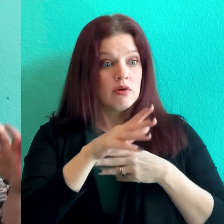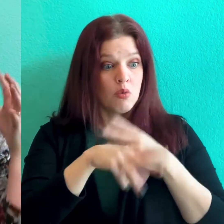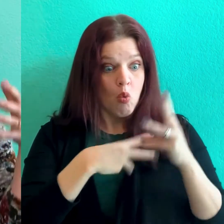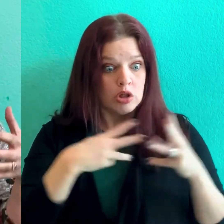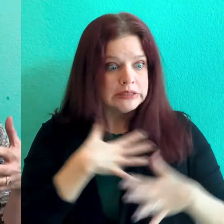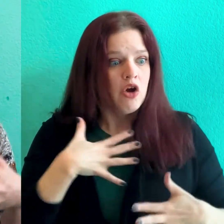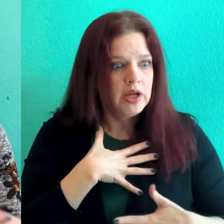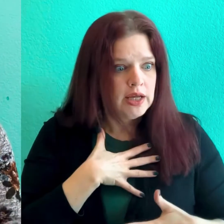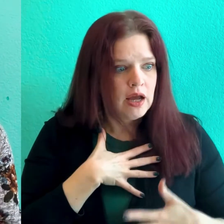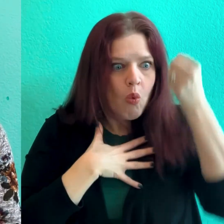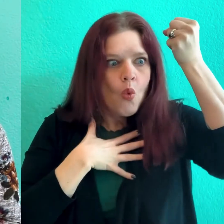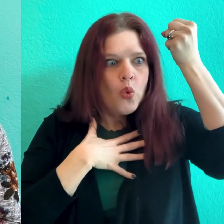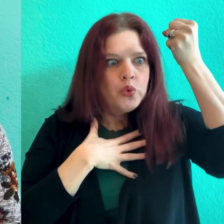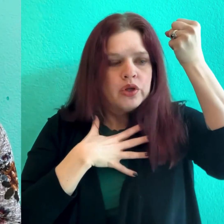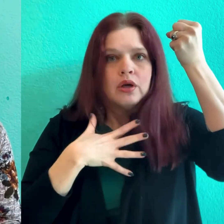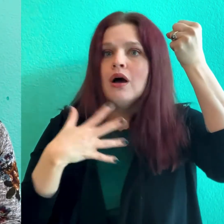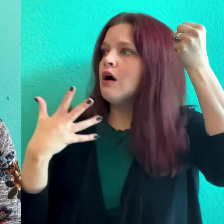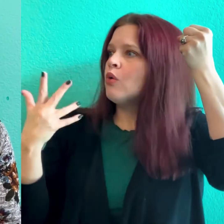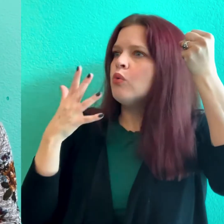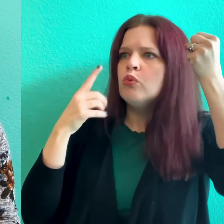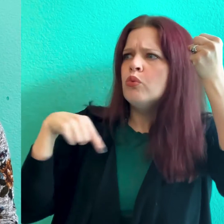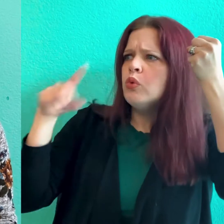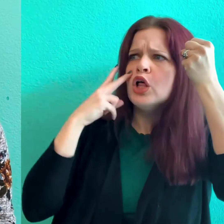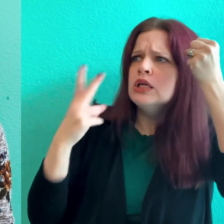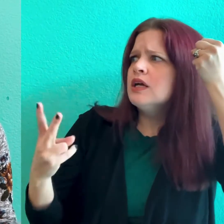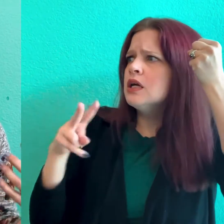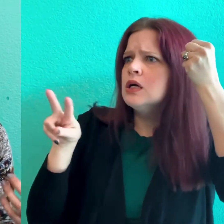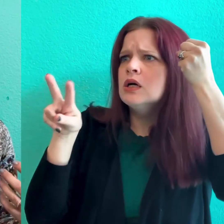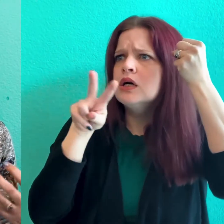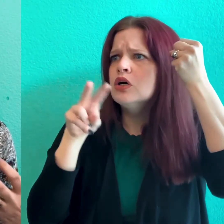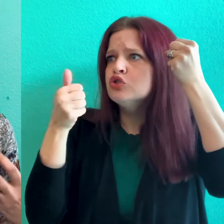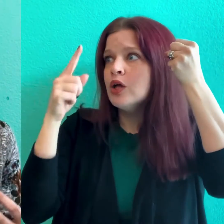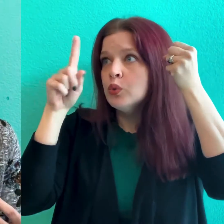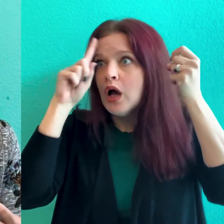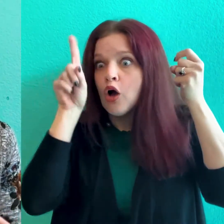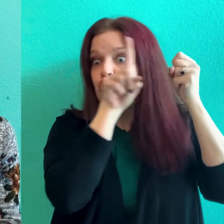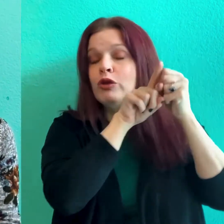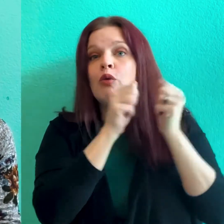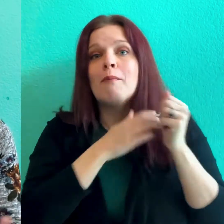And then when we hold that idea in our minds, what we see out in the world will confirm what we believe.